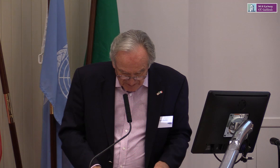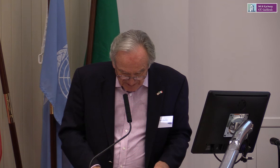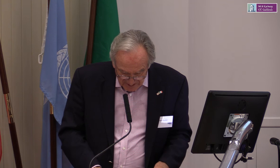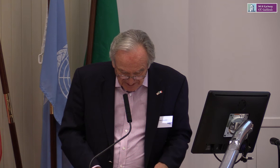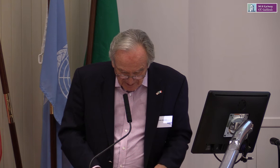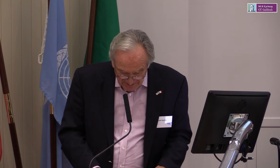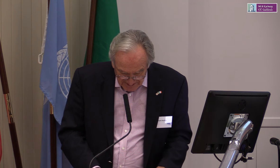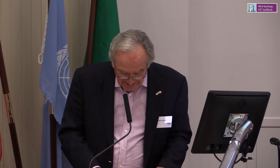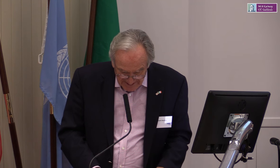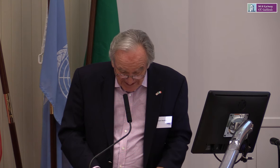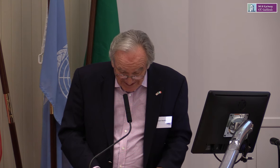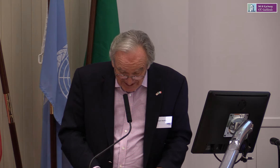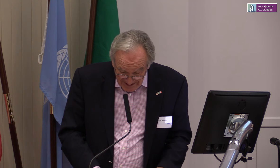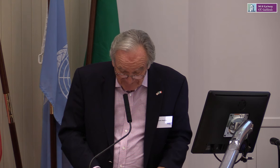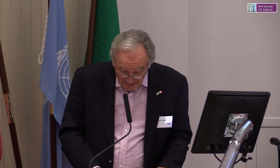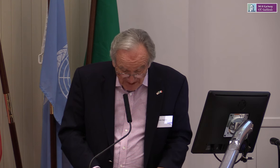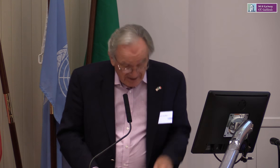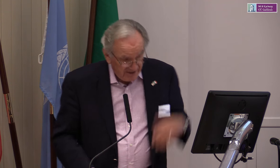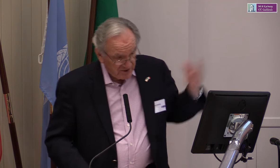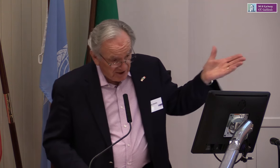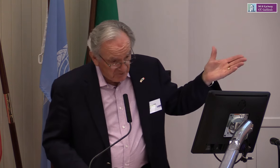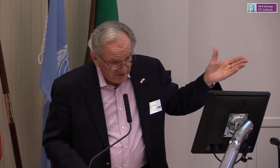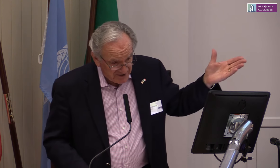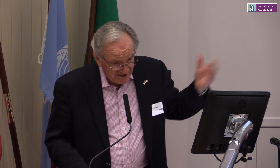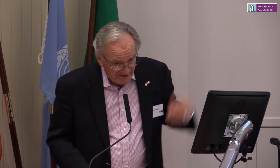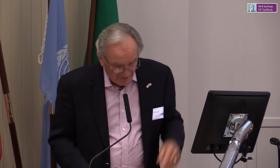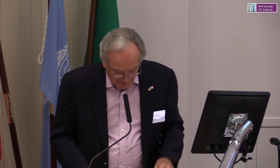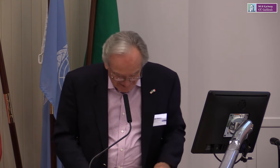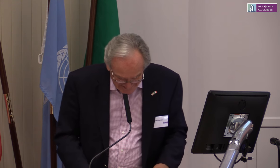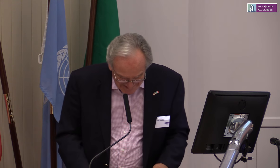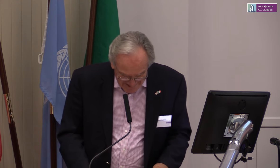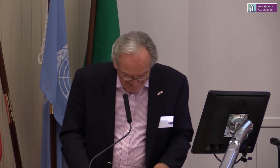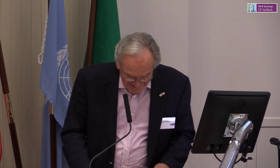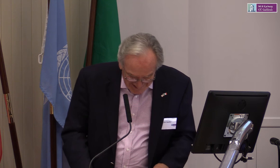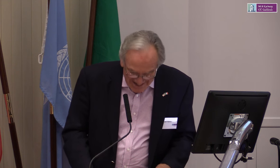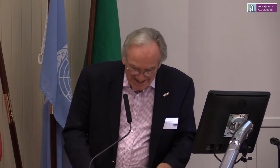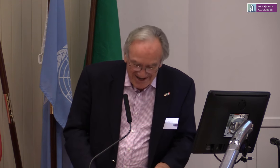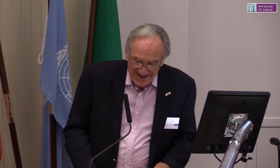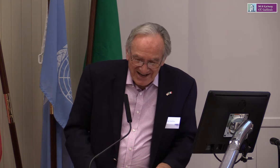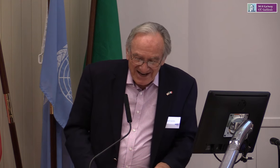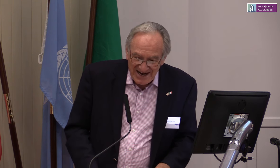President in July 1990, John Wodatch had to make it work.